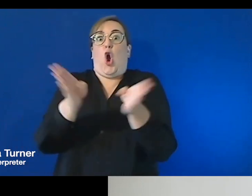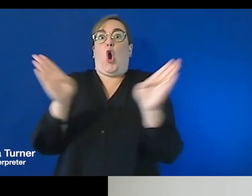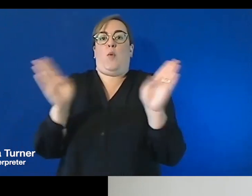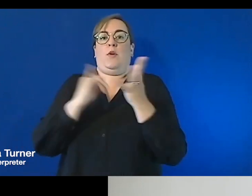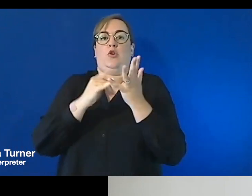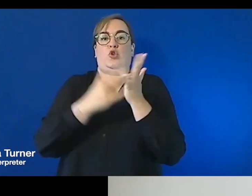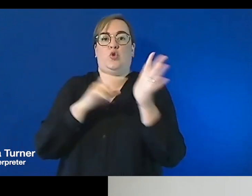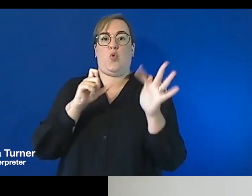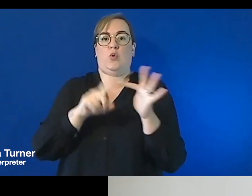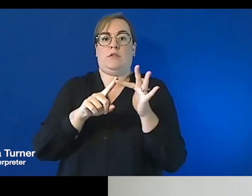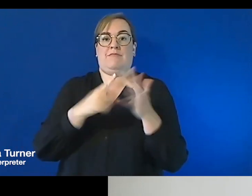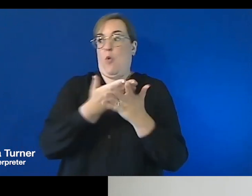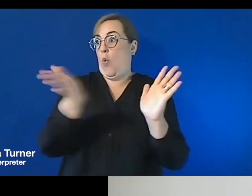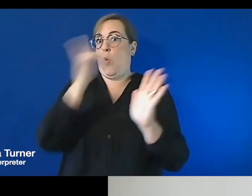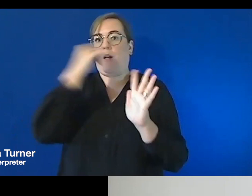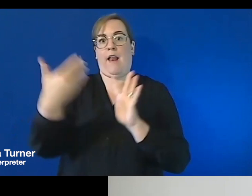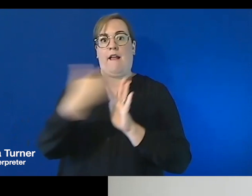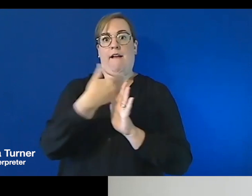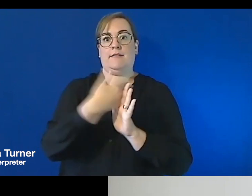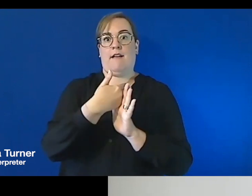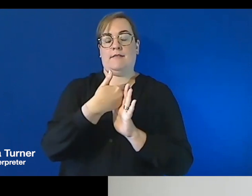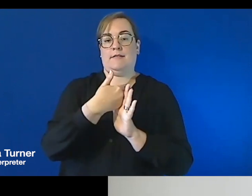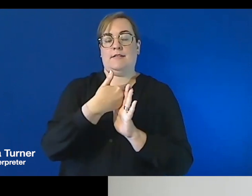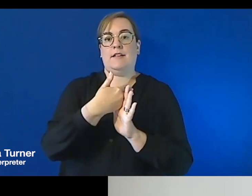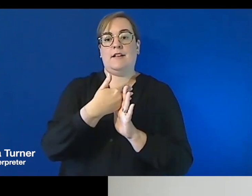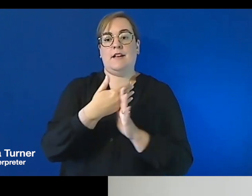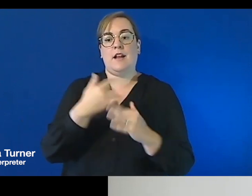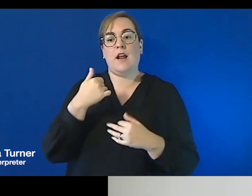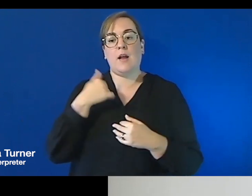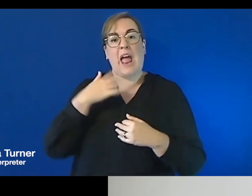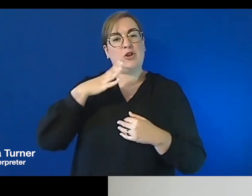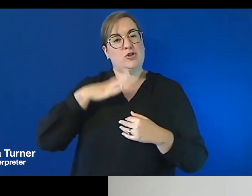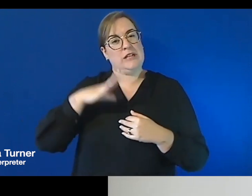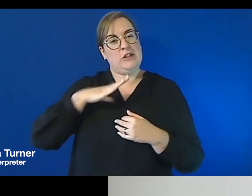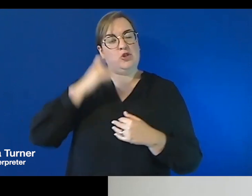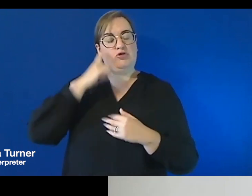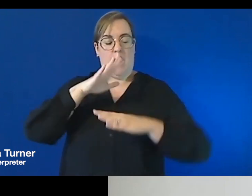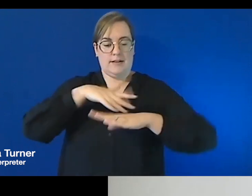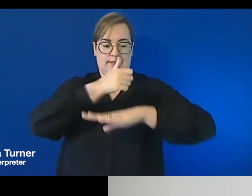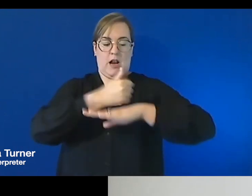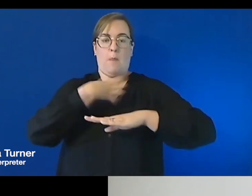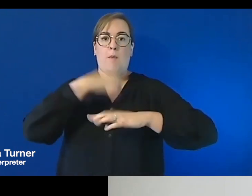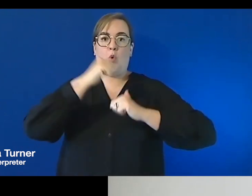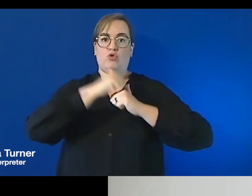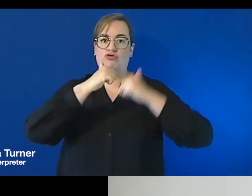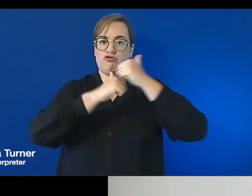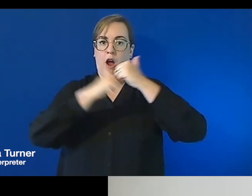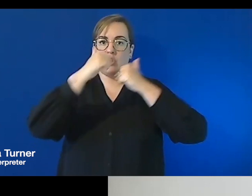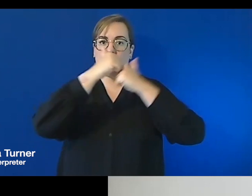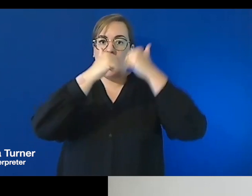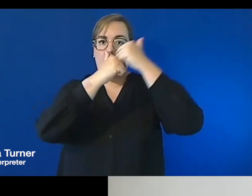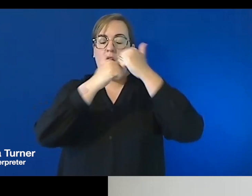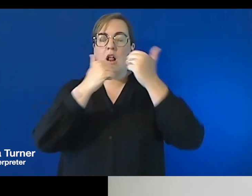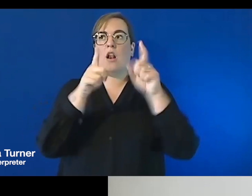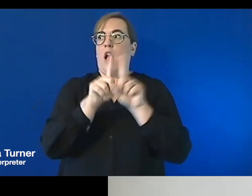is trying to put it in more structured way, in more difficult cases related to tumours,